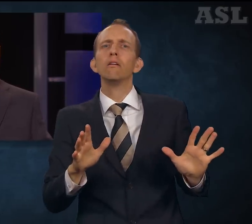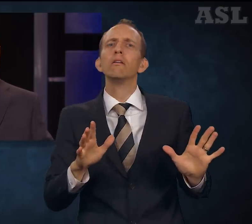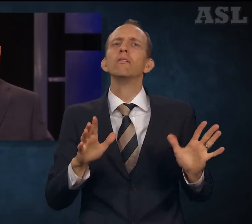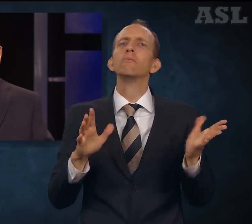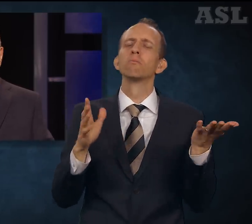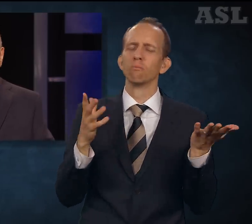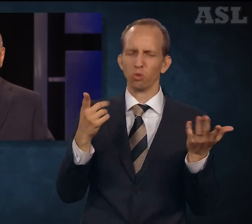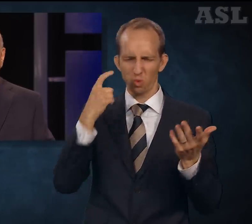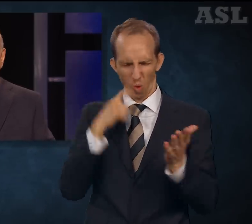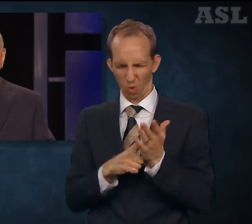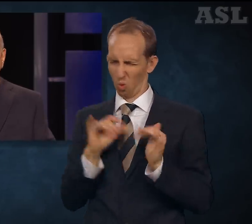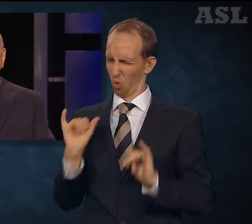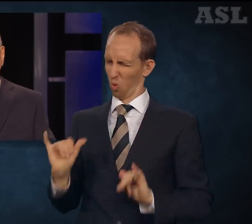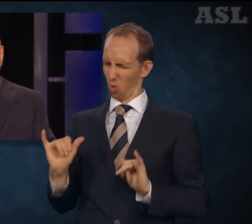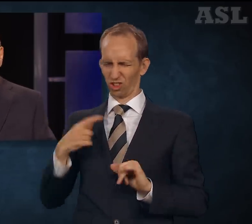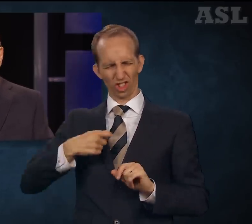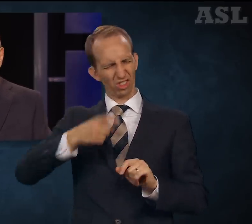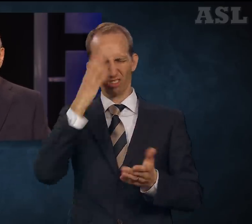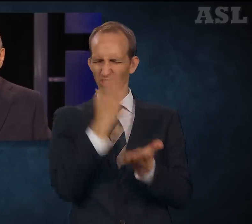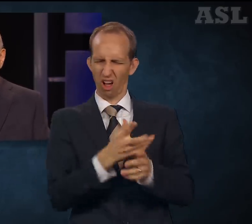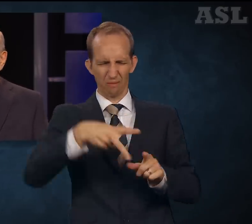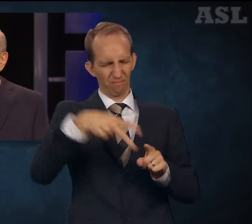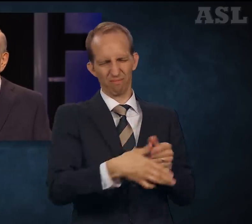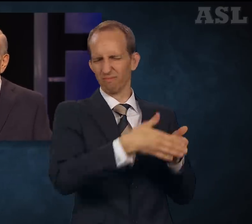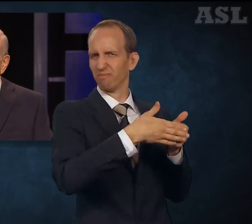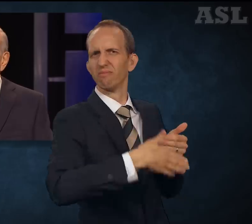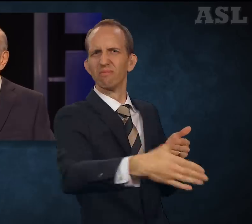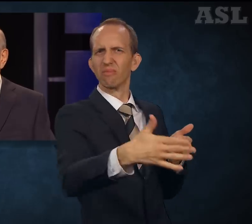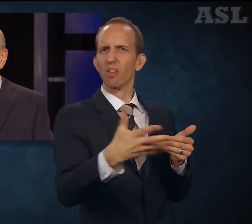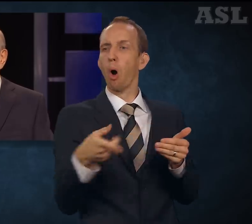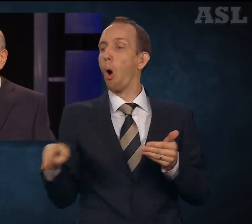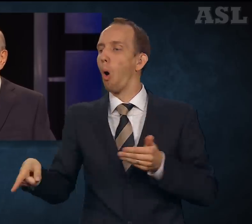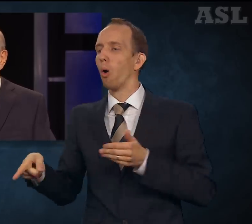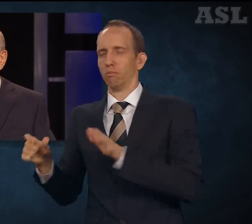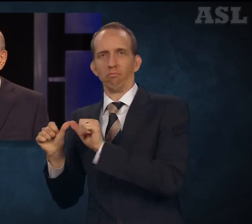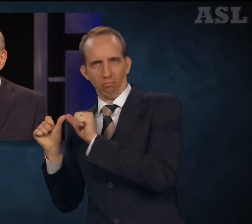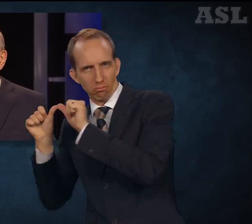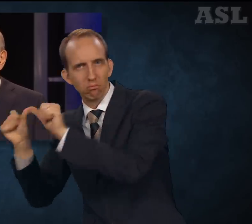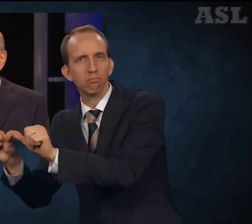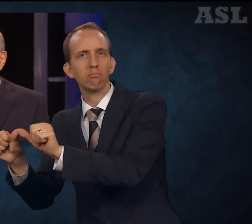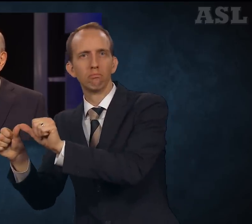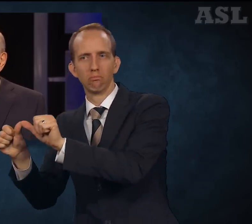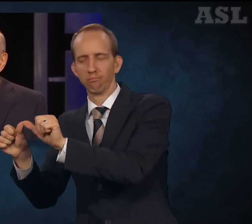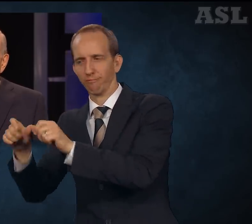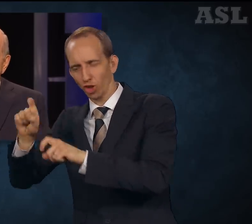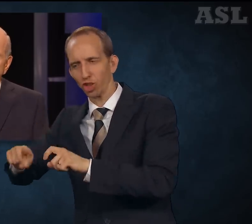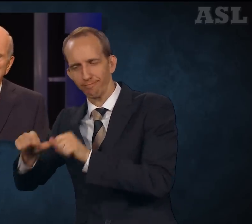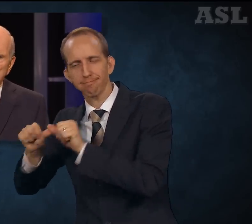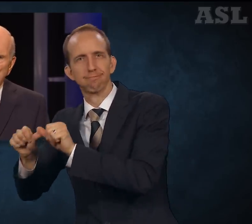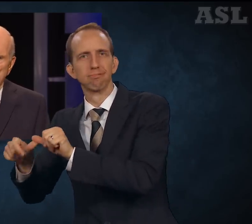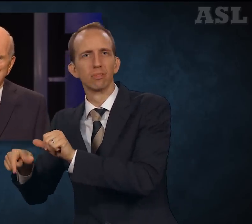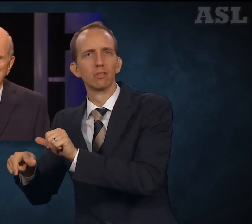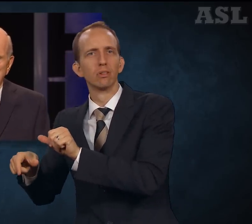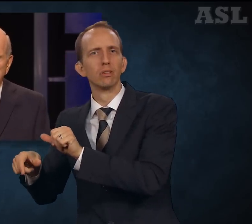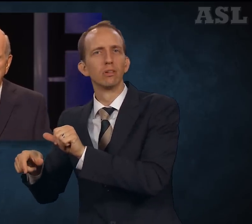THERE ARE SOME THINGS YOU